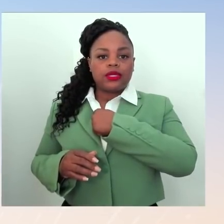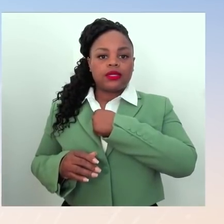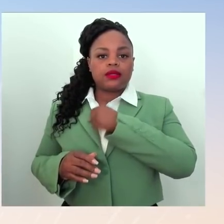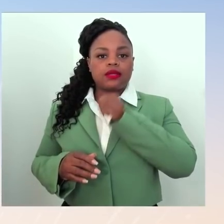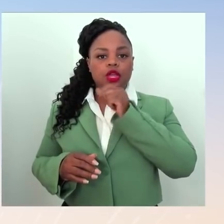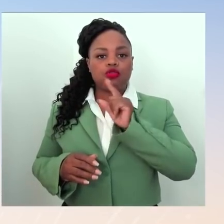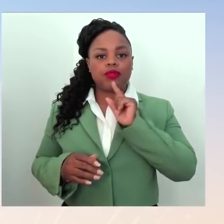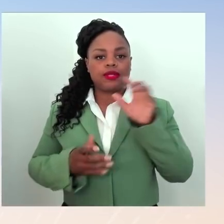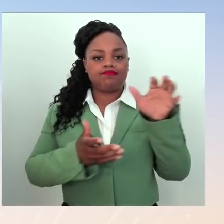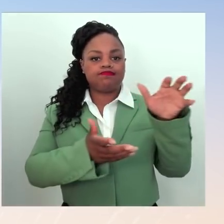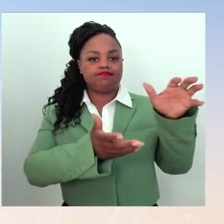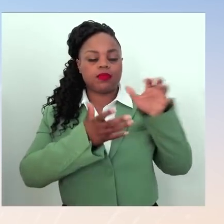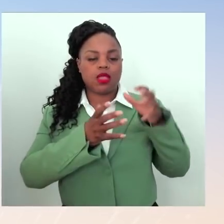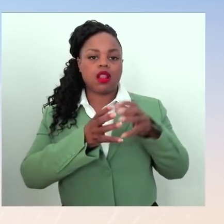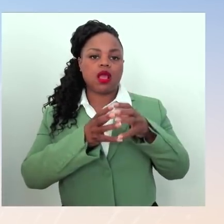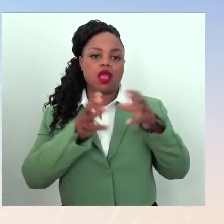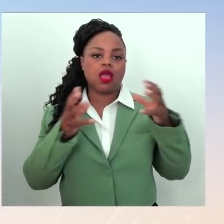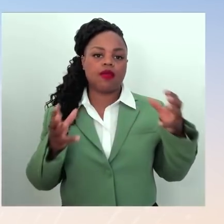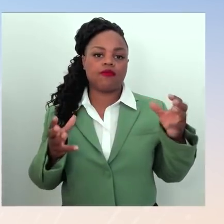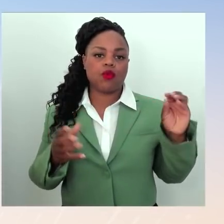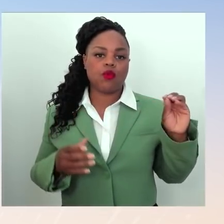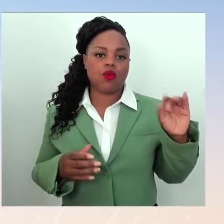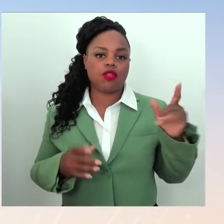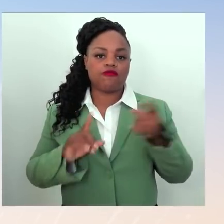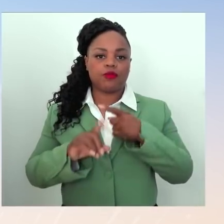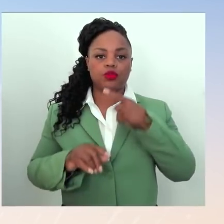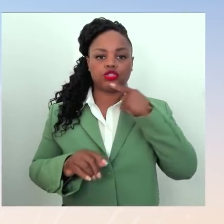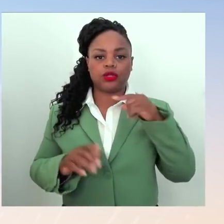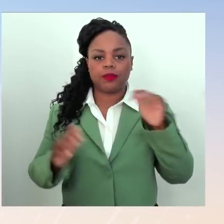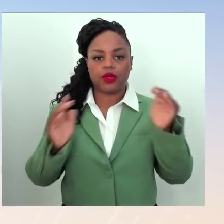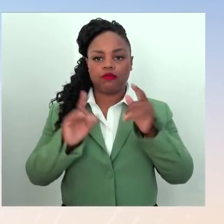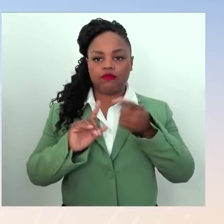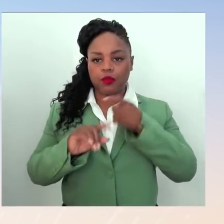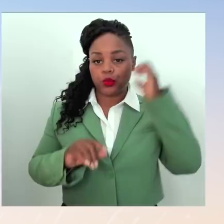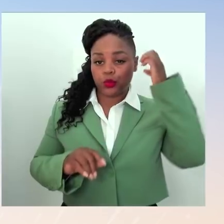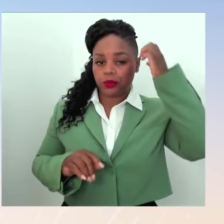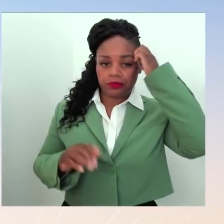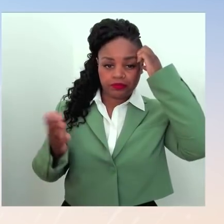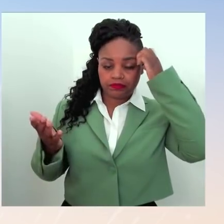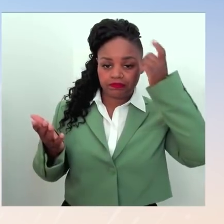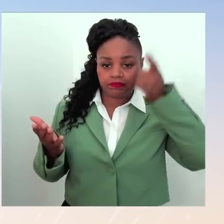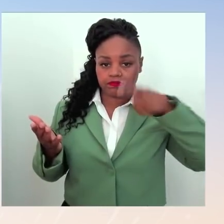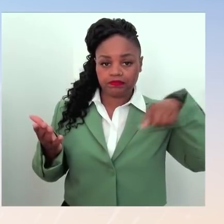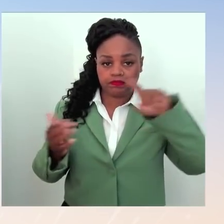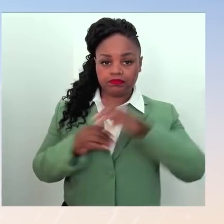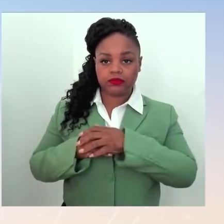but also because we have a much larger capacity for producing our own oil.